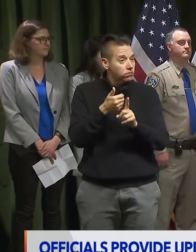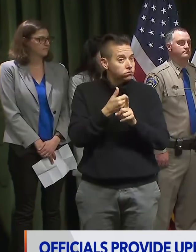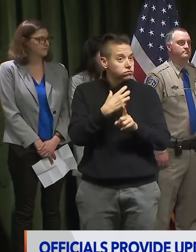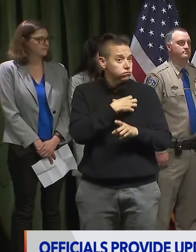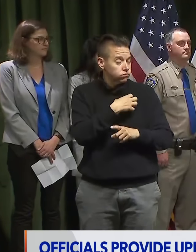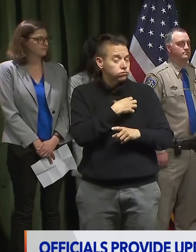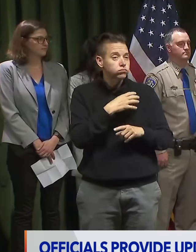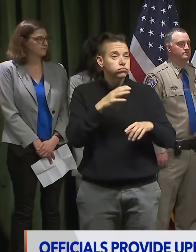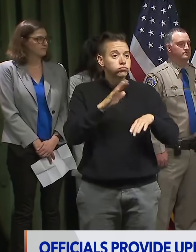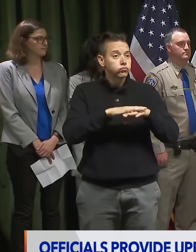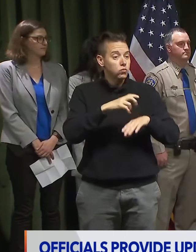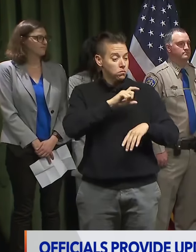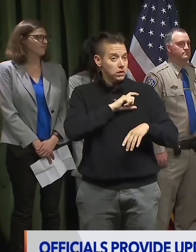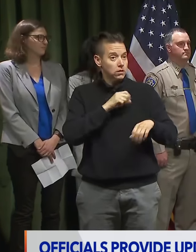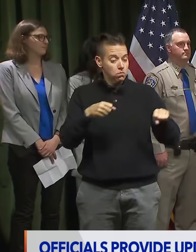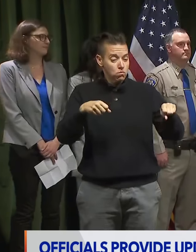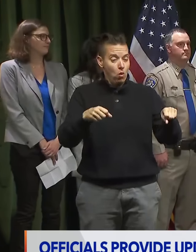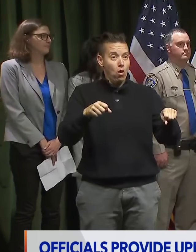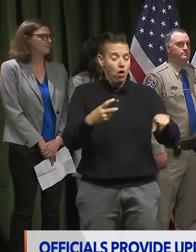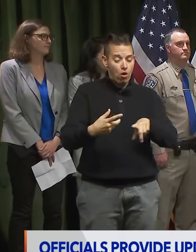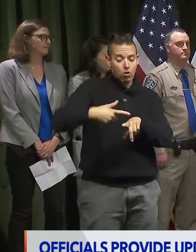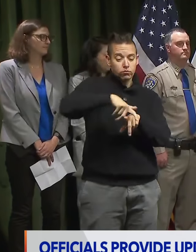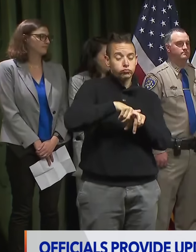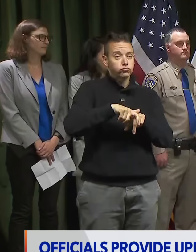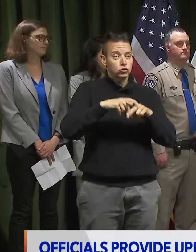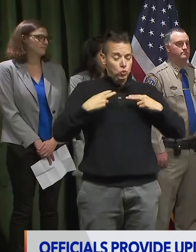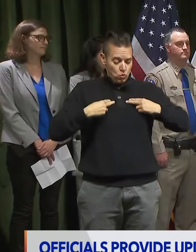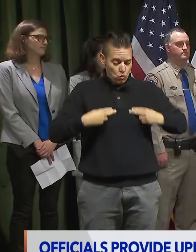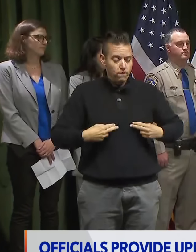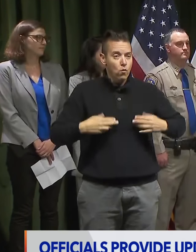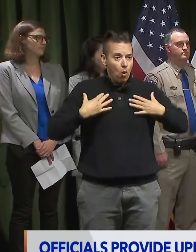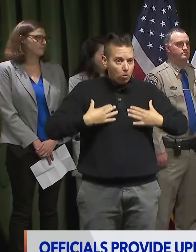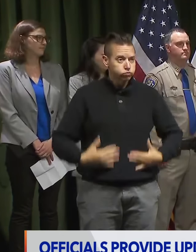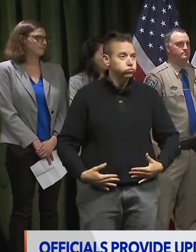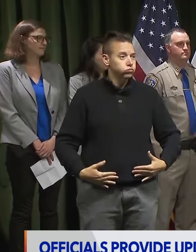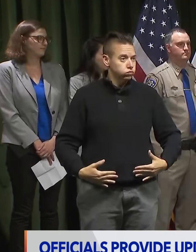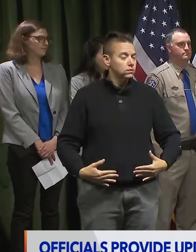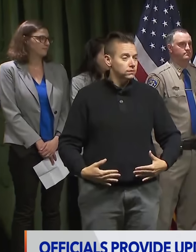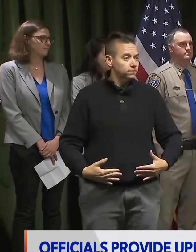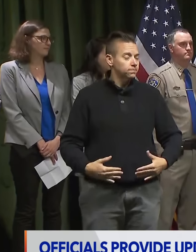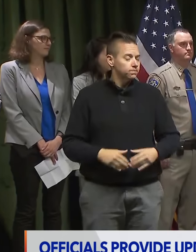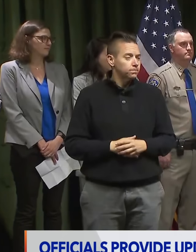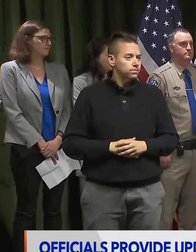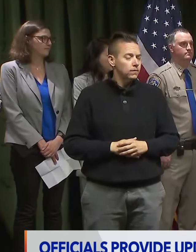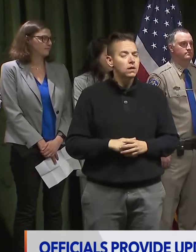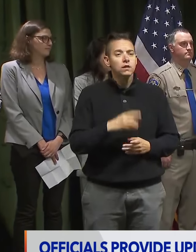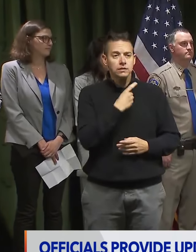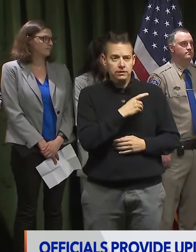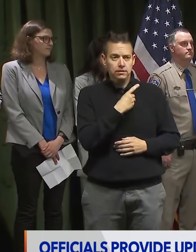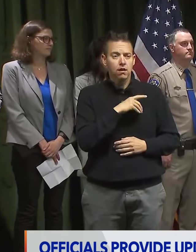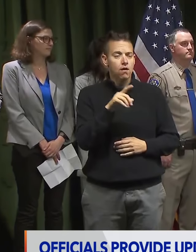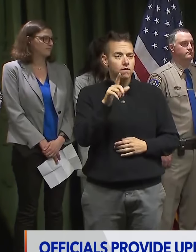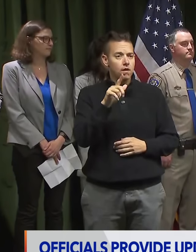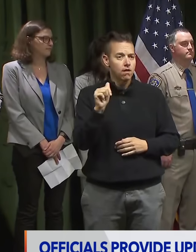A MOTORCYCLE INTERSECTION IN WEST COVINA YESTERDAY, KNOW. WHILE HE WAS ON POLICE